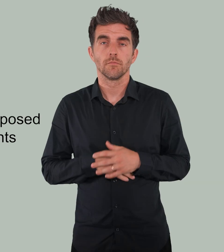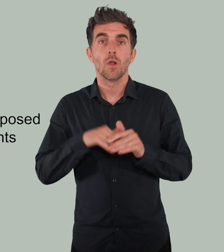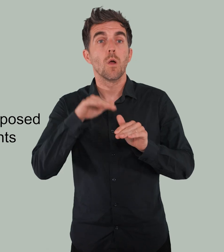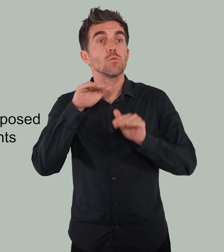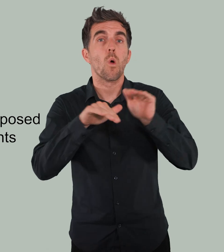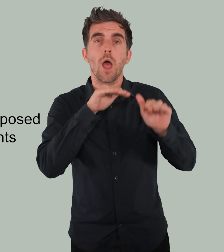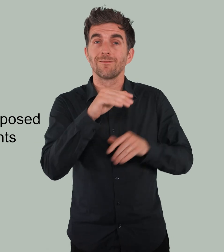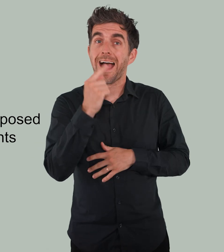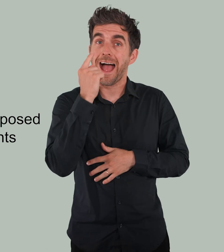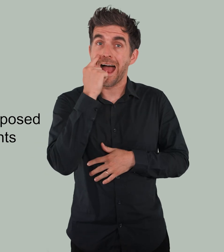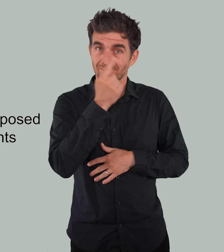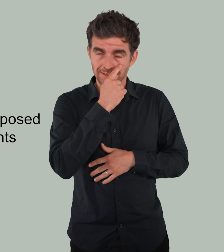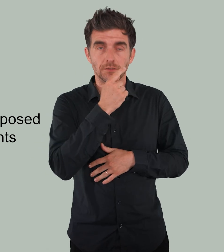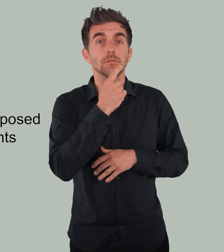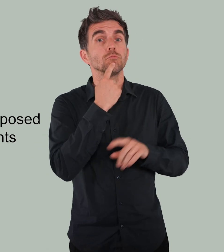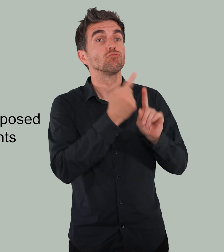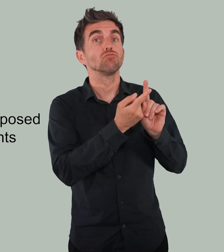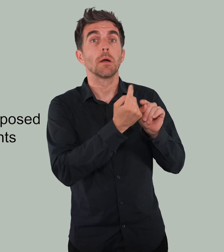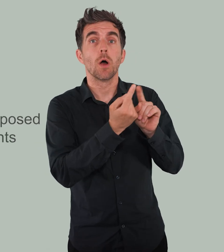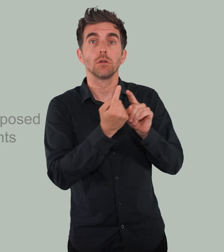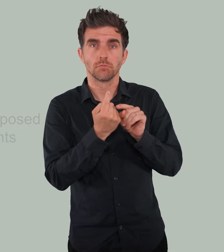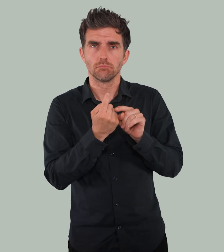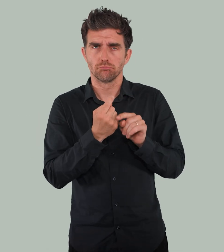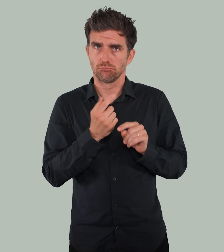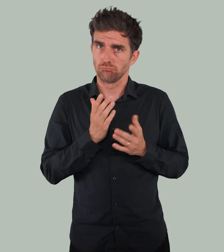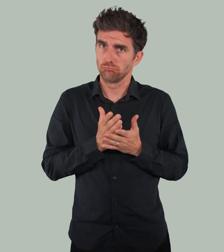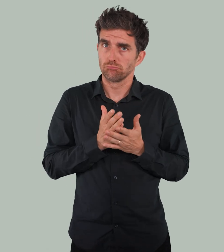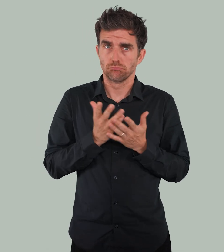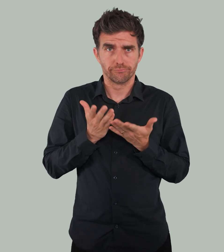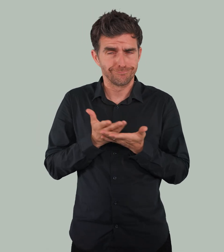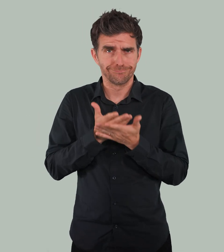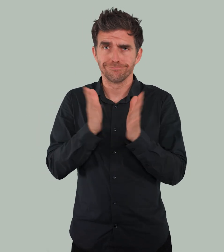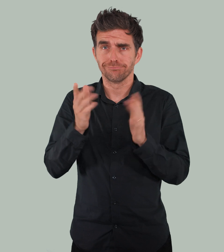25. Respondents to the Call for Evidence proposed a wide range of suggestions